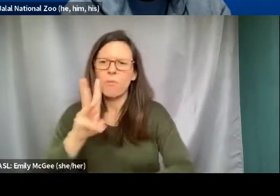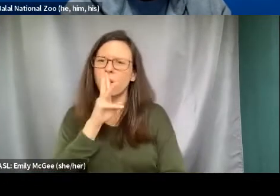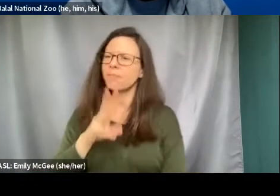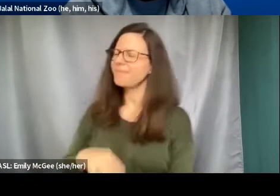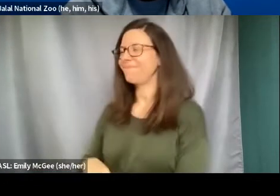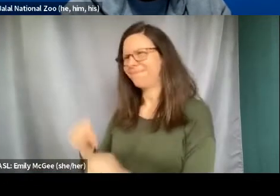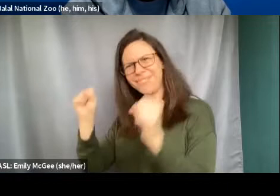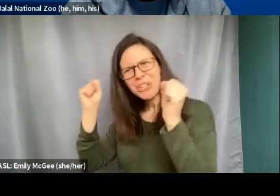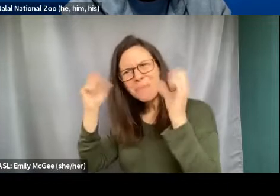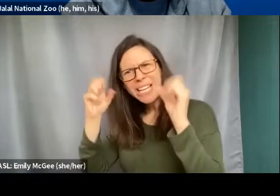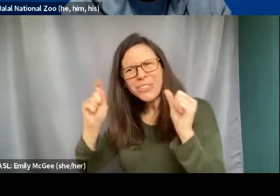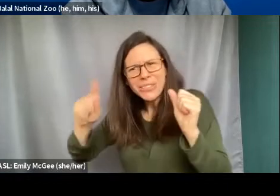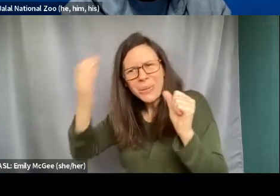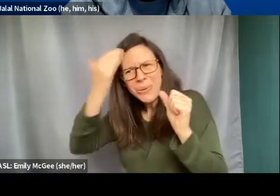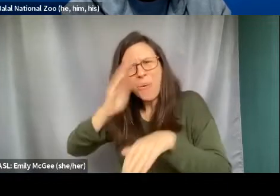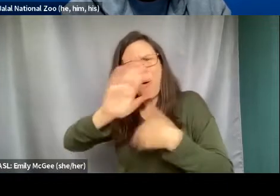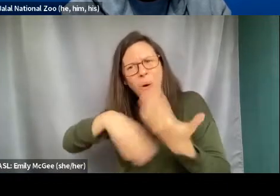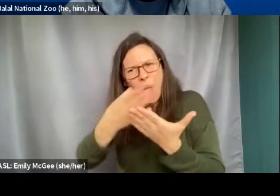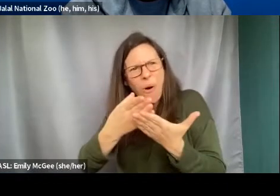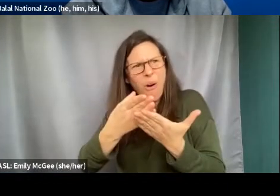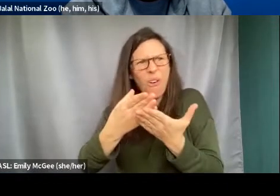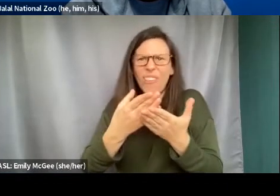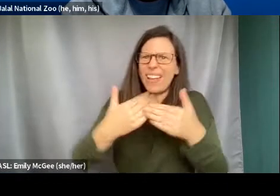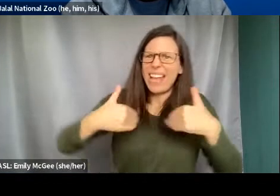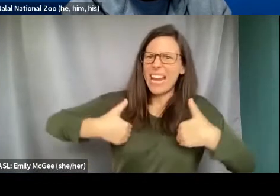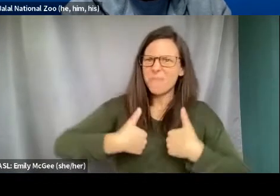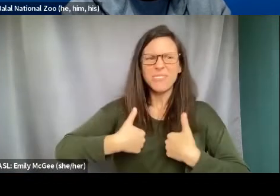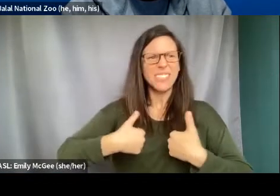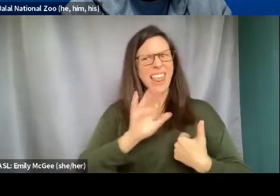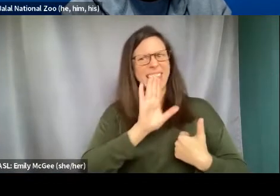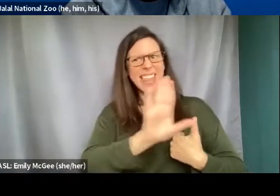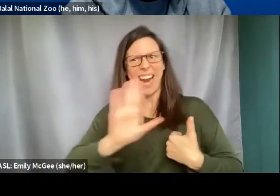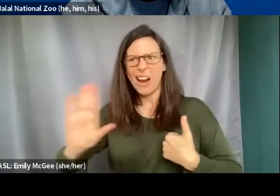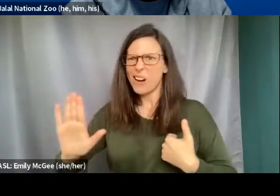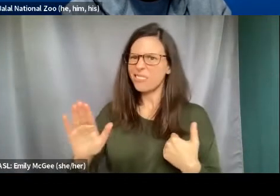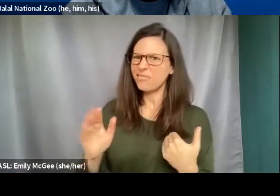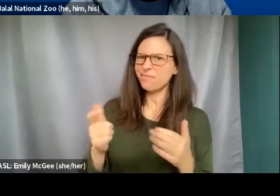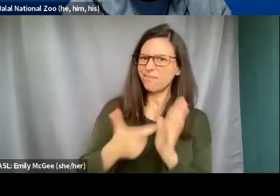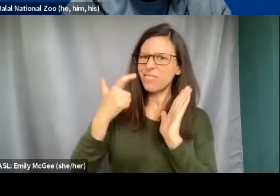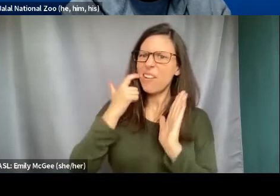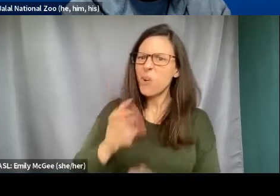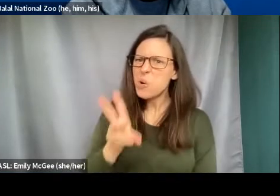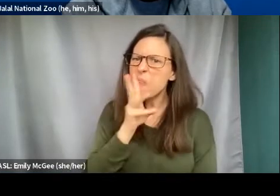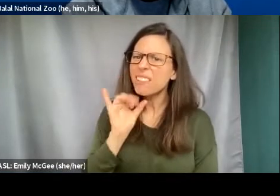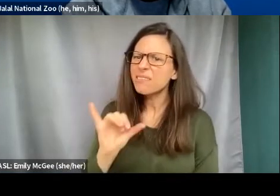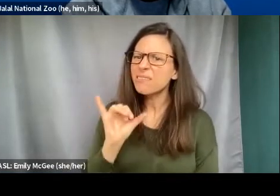between the individual animals and their water requirements. So, how do you know what the animals